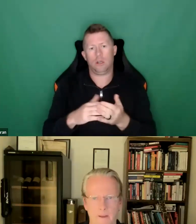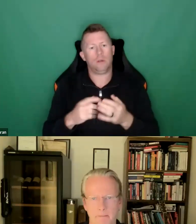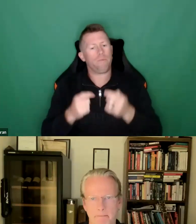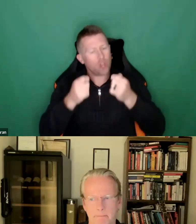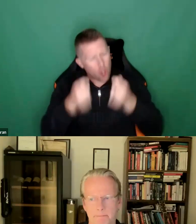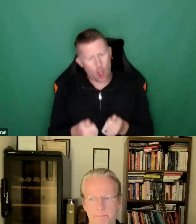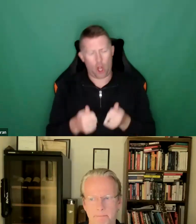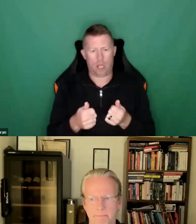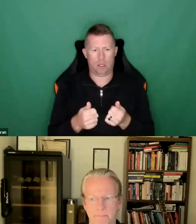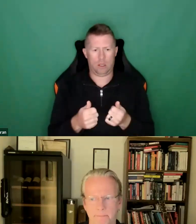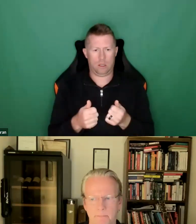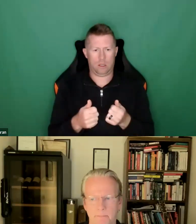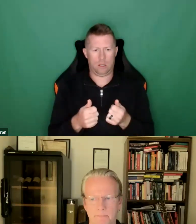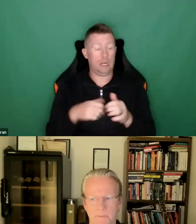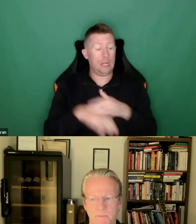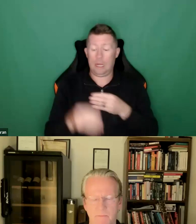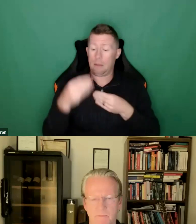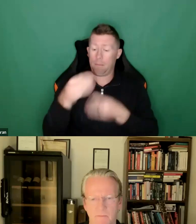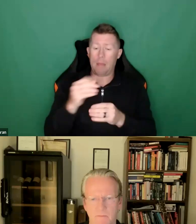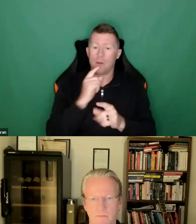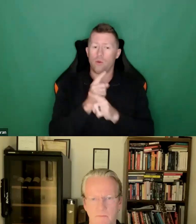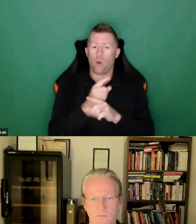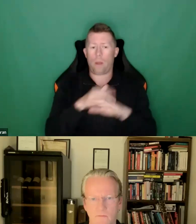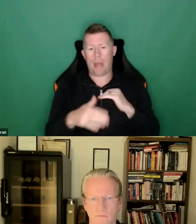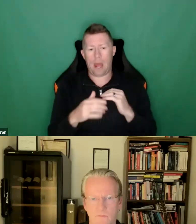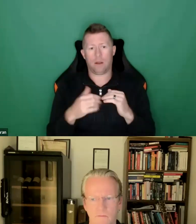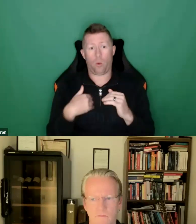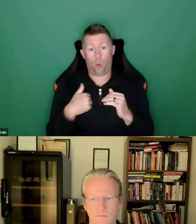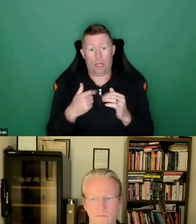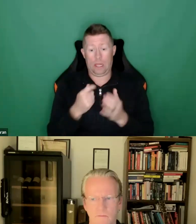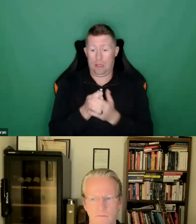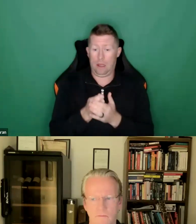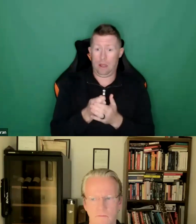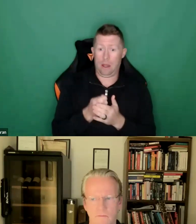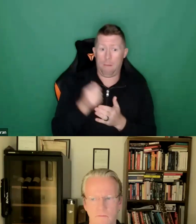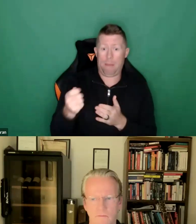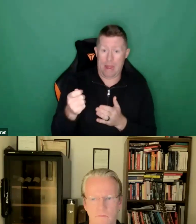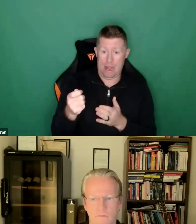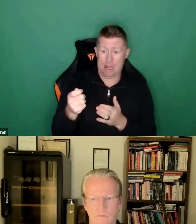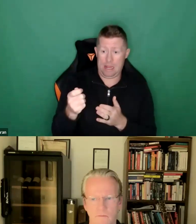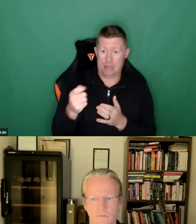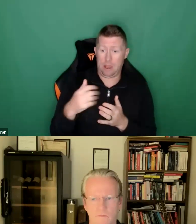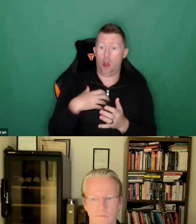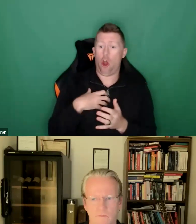step back and saying, "How will this will be organised if the whole school was in such a way